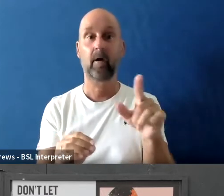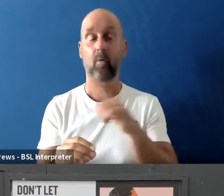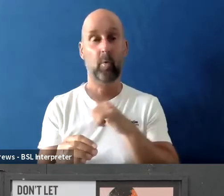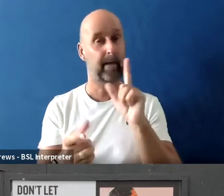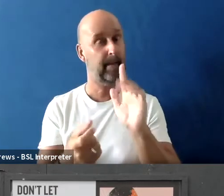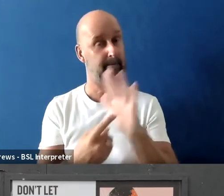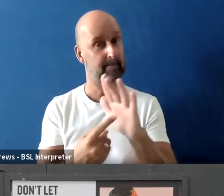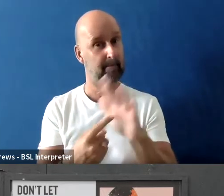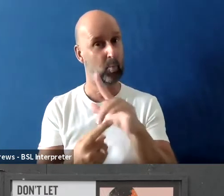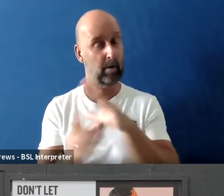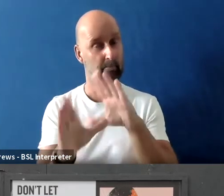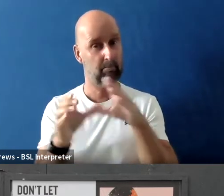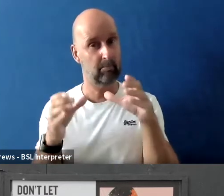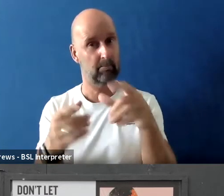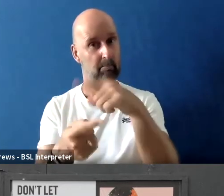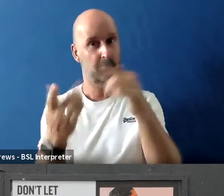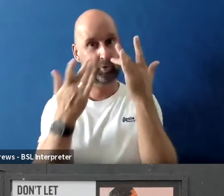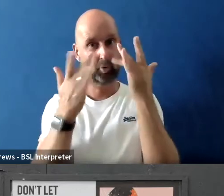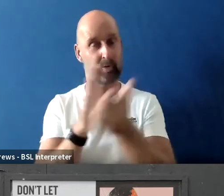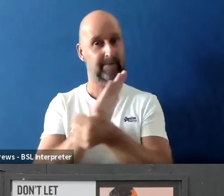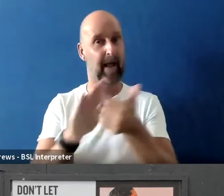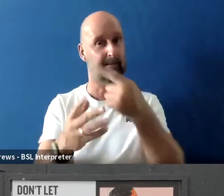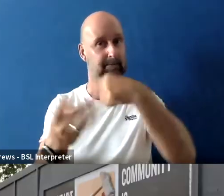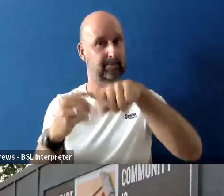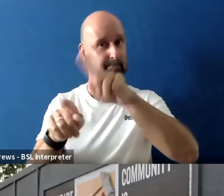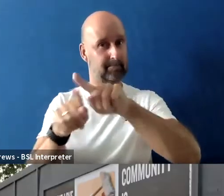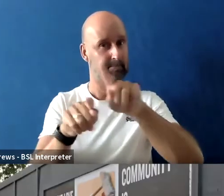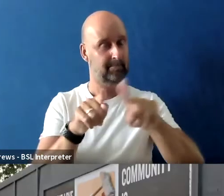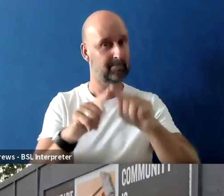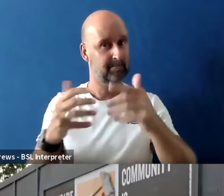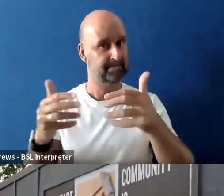and diversity of our talent pipeline and ensuring equality of opportunity.